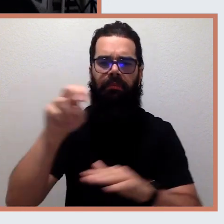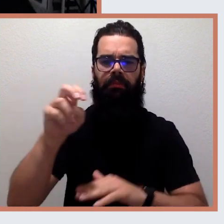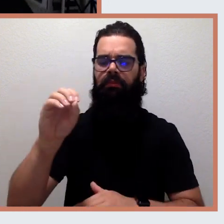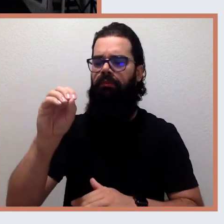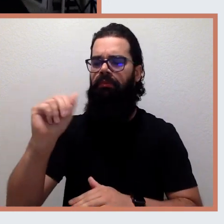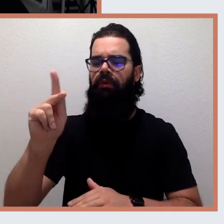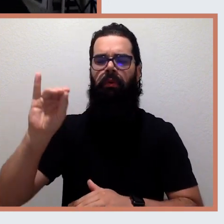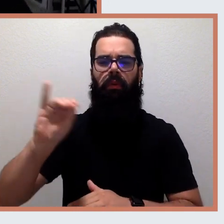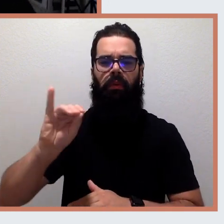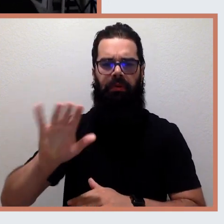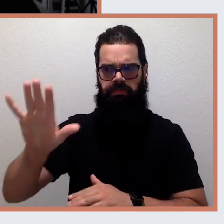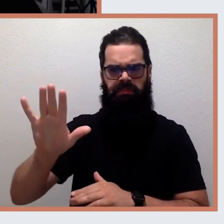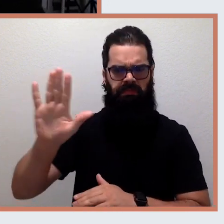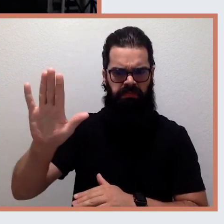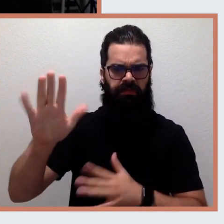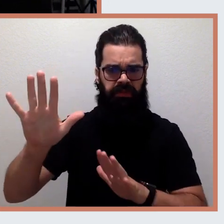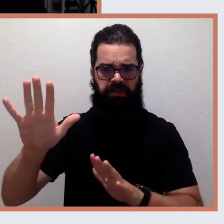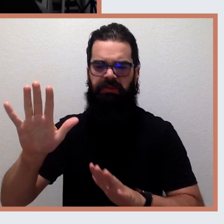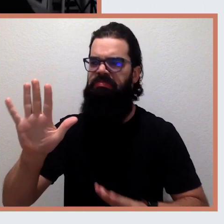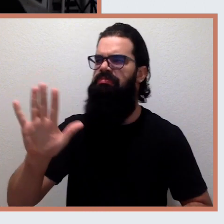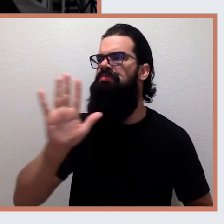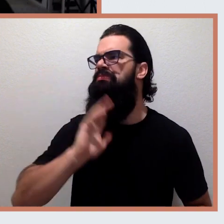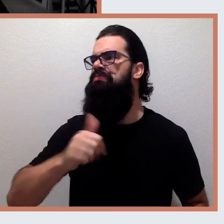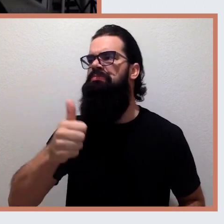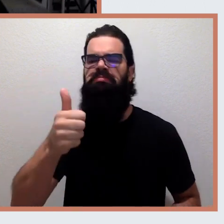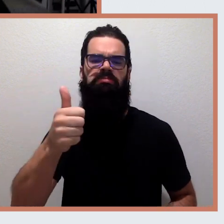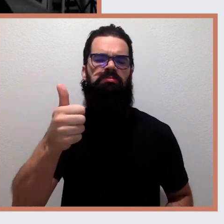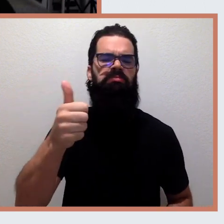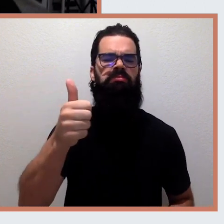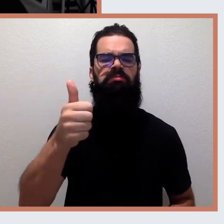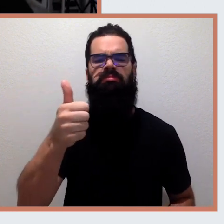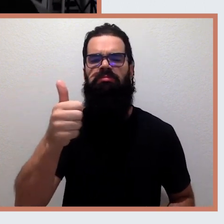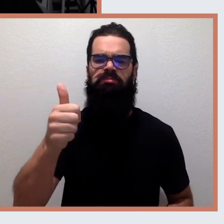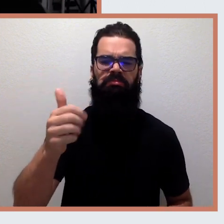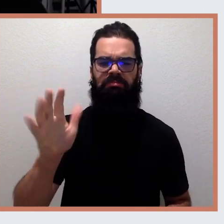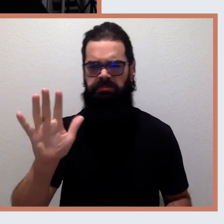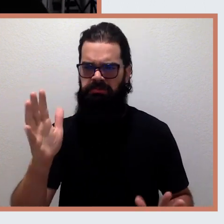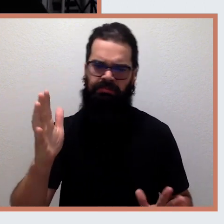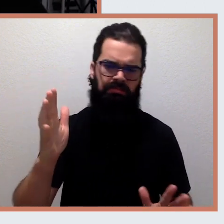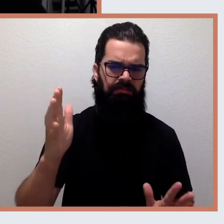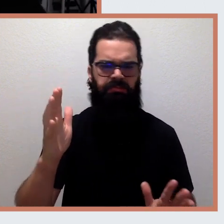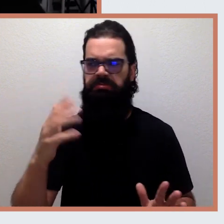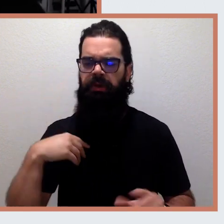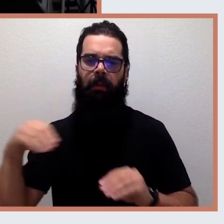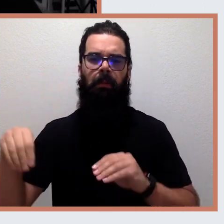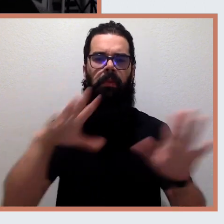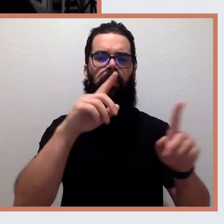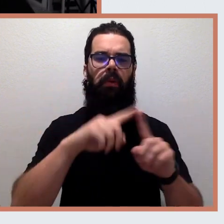but I was born in Oakland, California, NorCal, and I was there, what, till I was like 10ish,